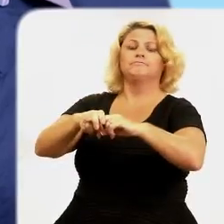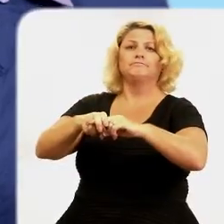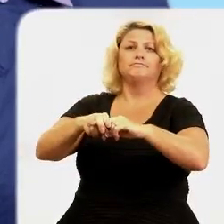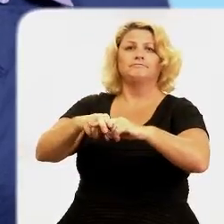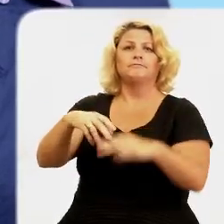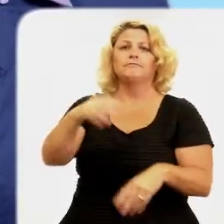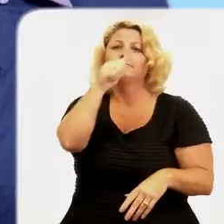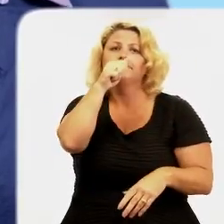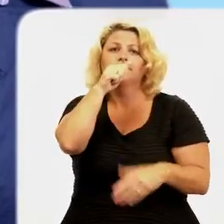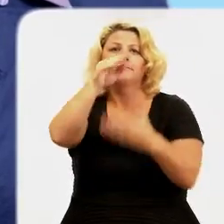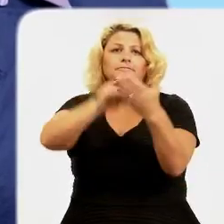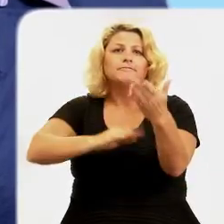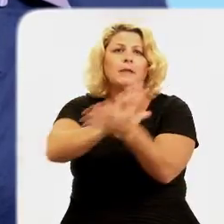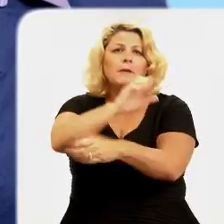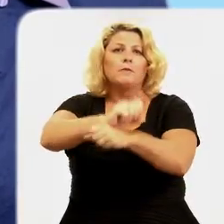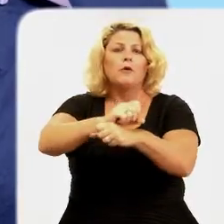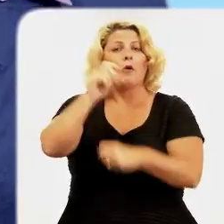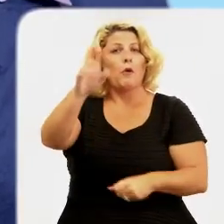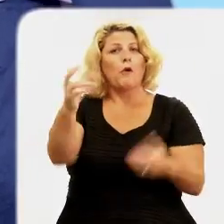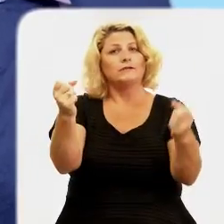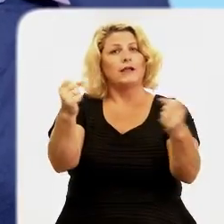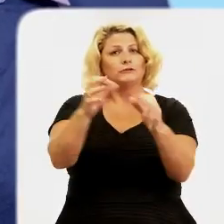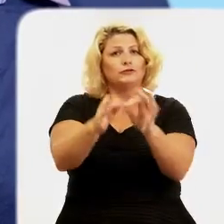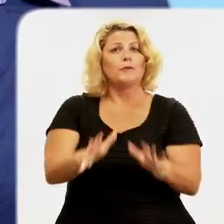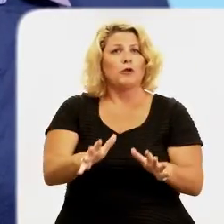confidentiality filling out paperwork, or a sign language interpreter.